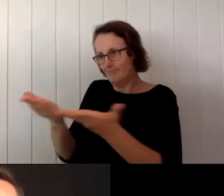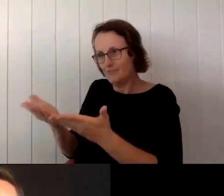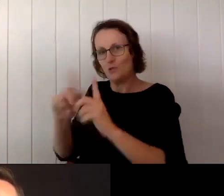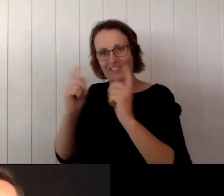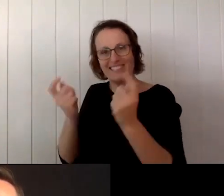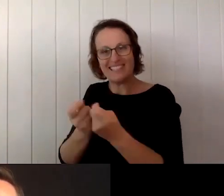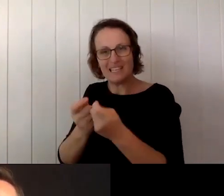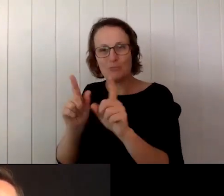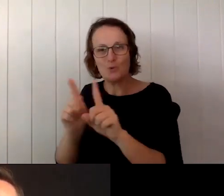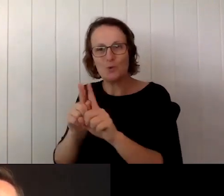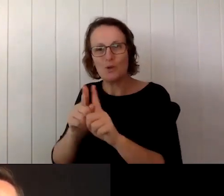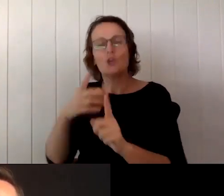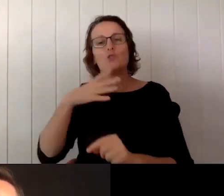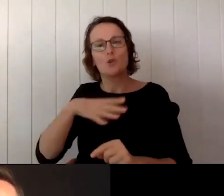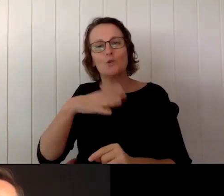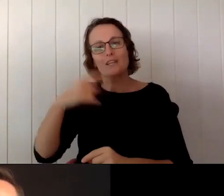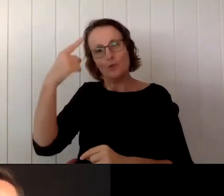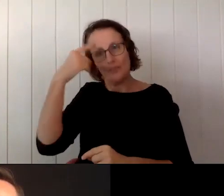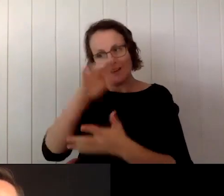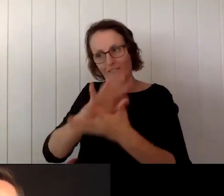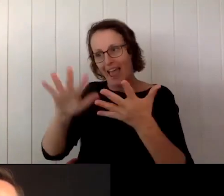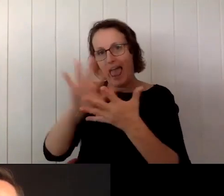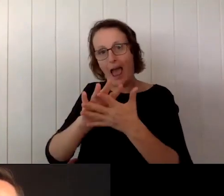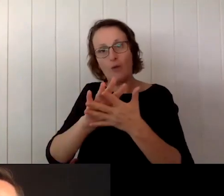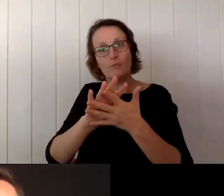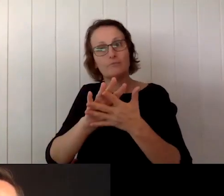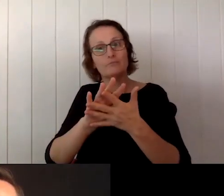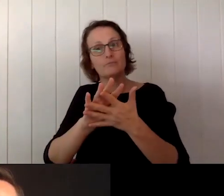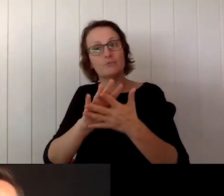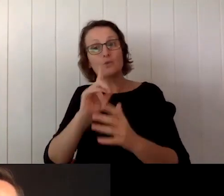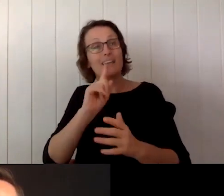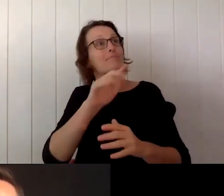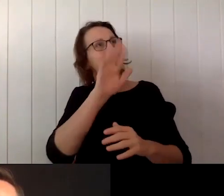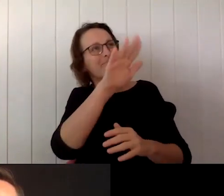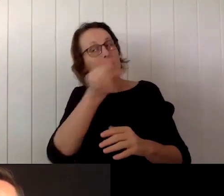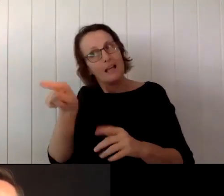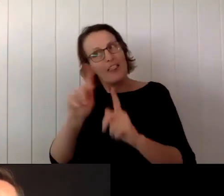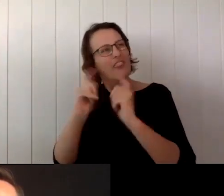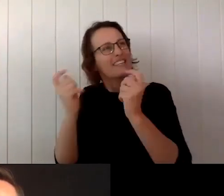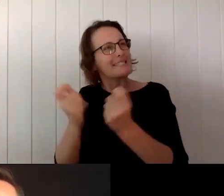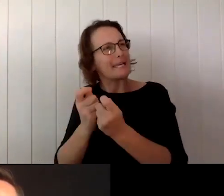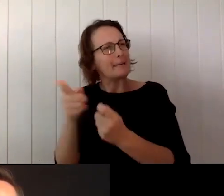paramount. So, thinking through ways you can feed that back up and say, "This is what's going on for my people and this is what I think I